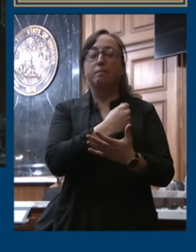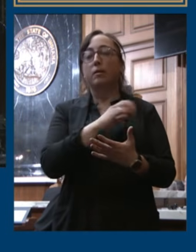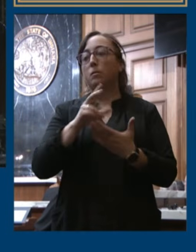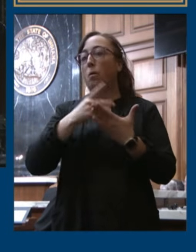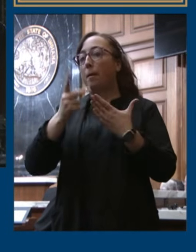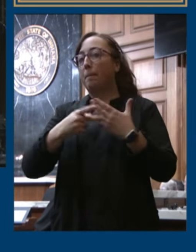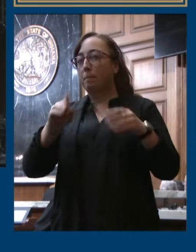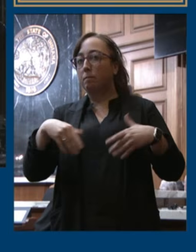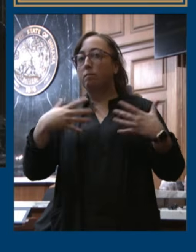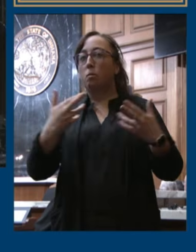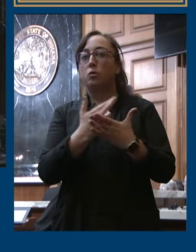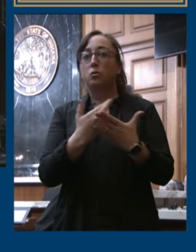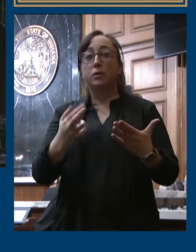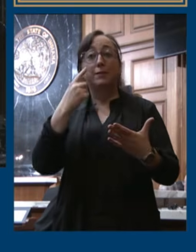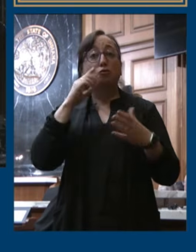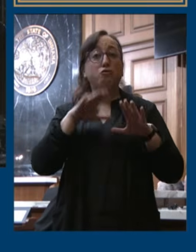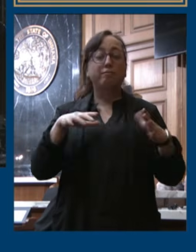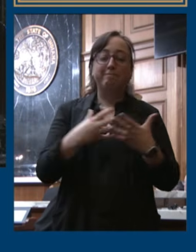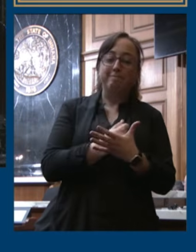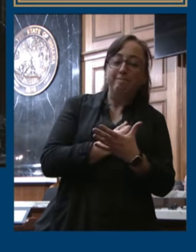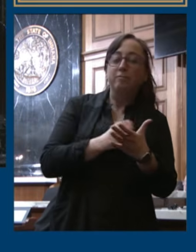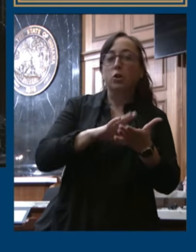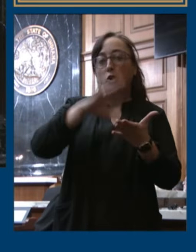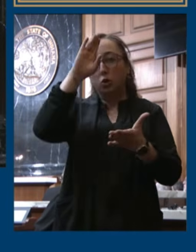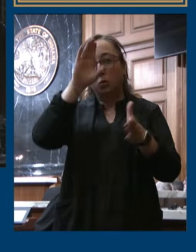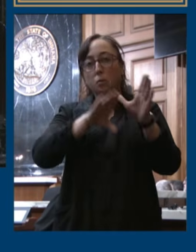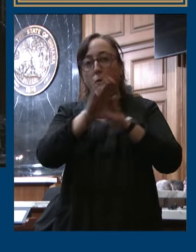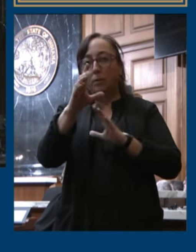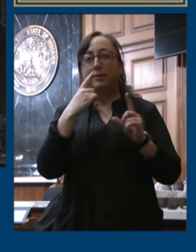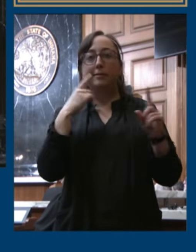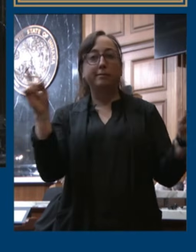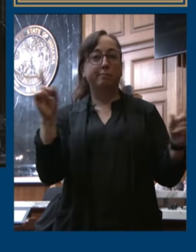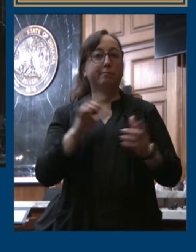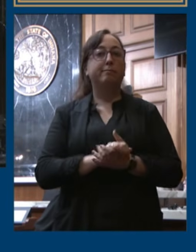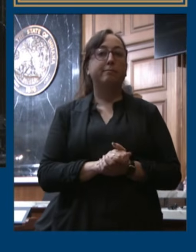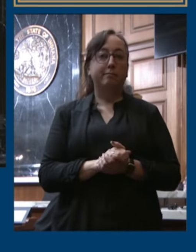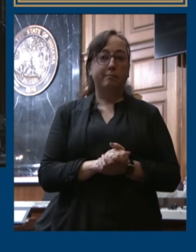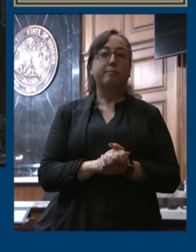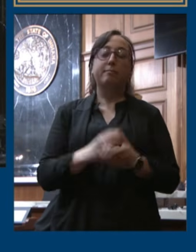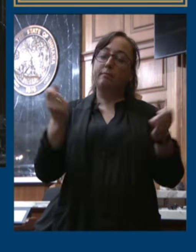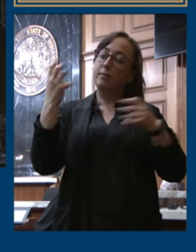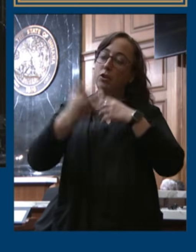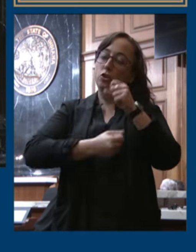LEARN, GROW, AND SUCCEED. HAVING SPENT MANY YEARS ON THE JUVENILE BENCH IN